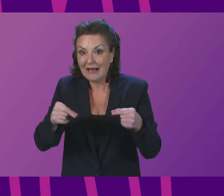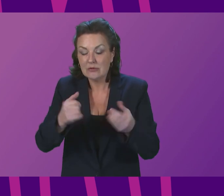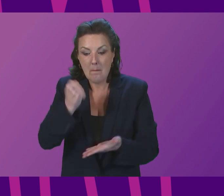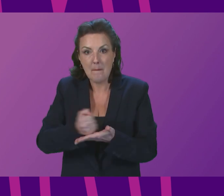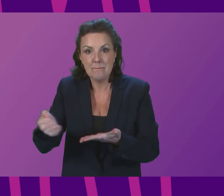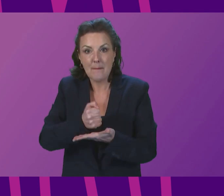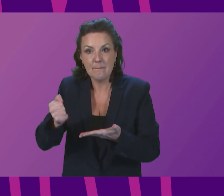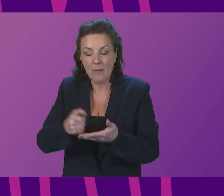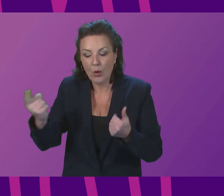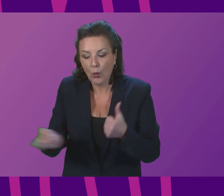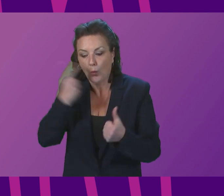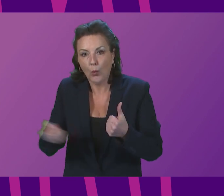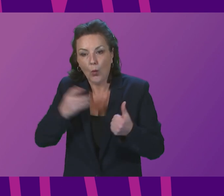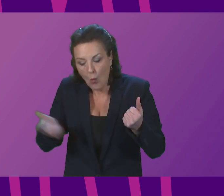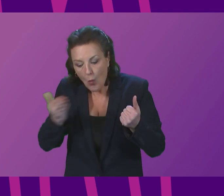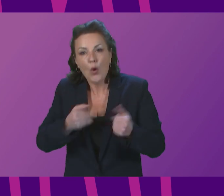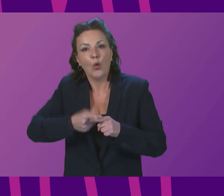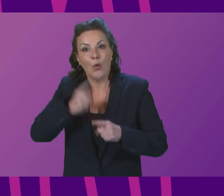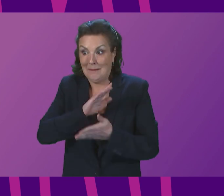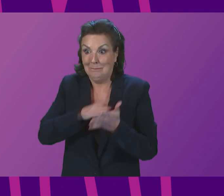more people to Scotland and give them the support that they need.